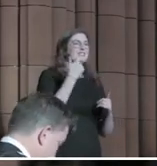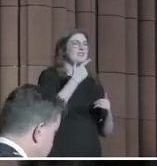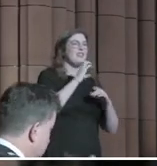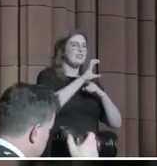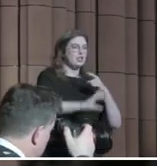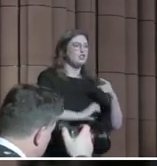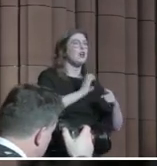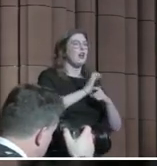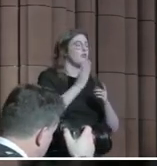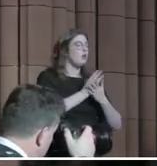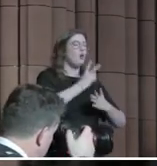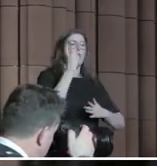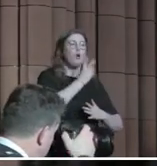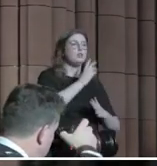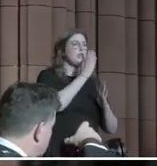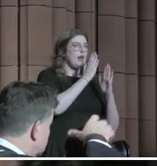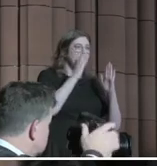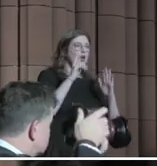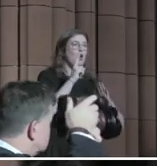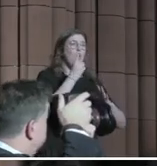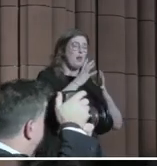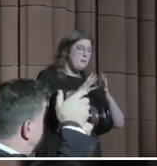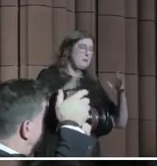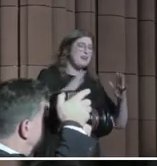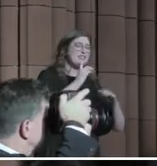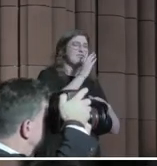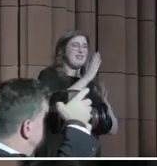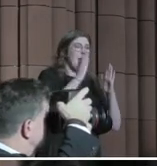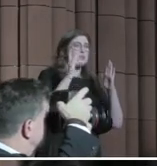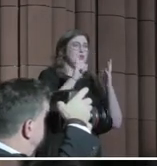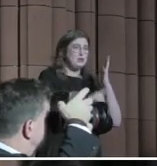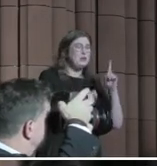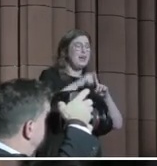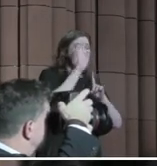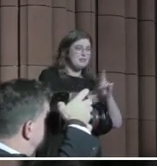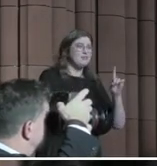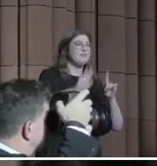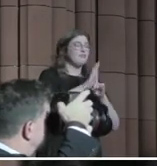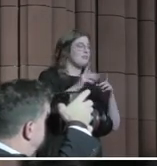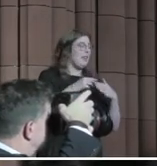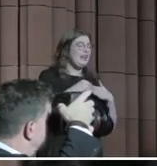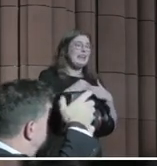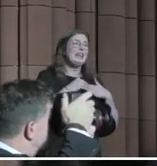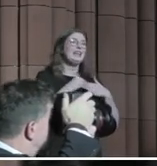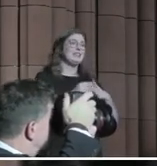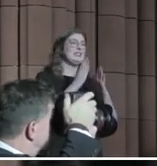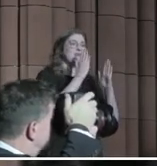It is one of the largest in the UK and it is a leading research library in Europe. It houses and archives the papers